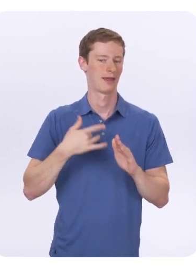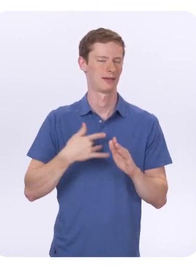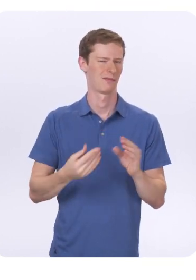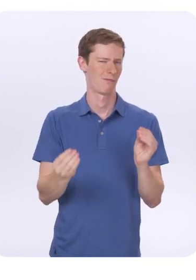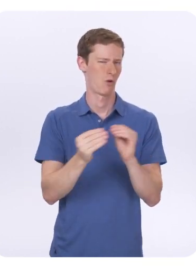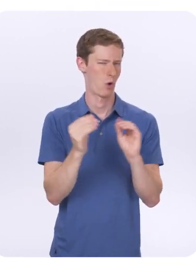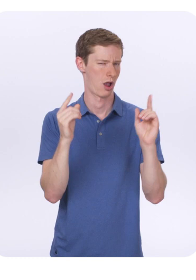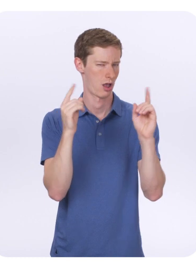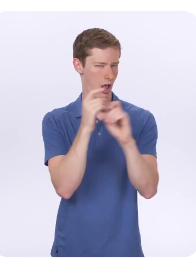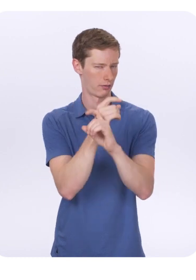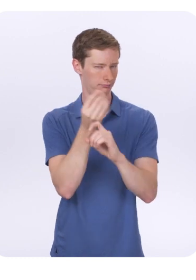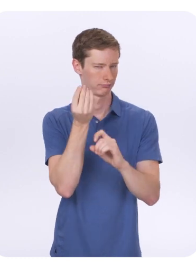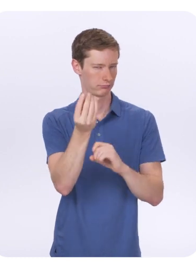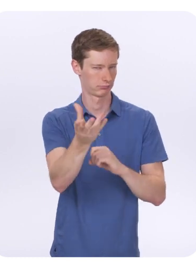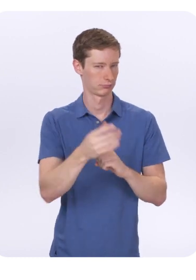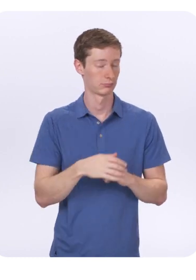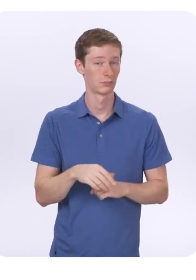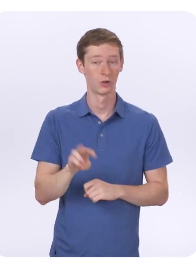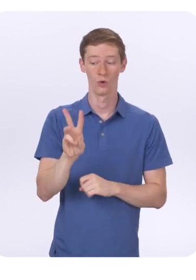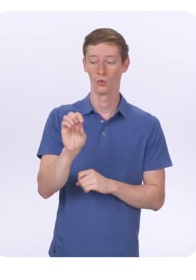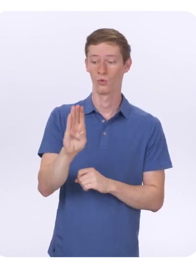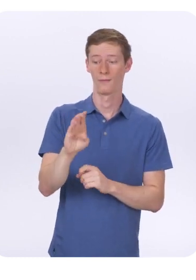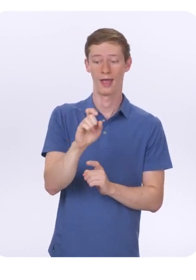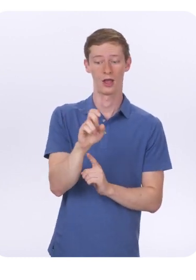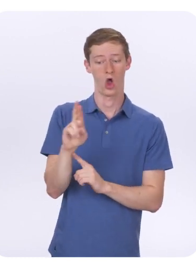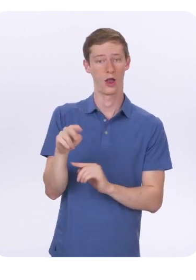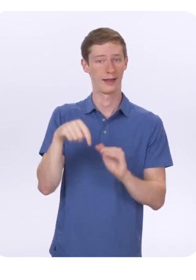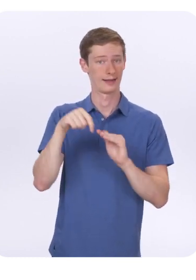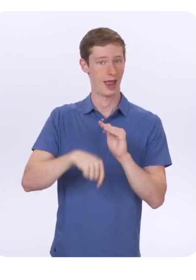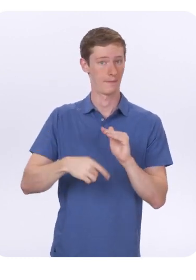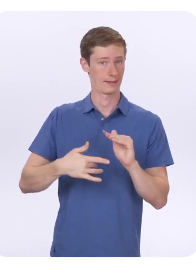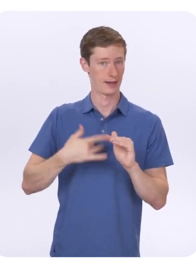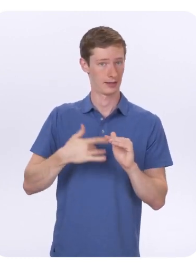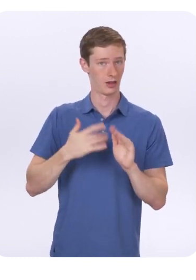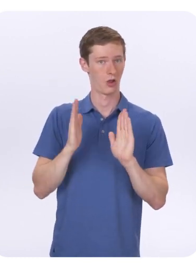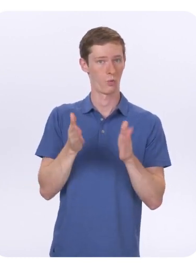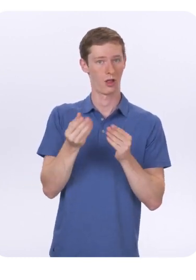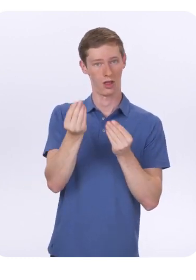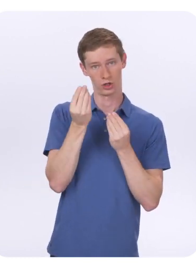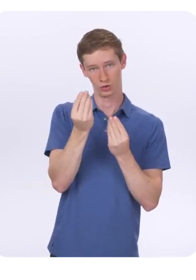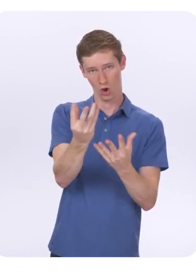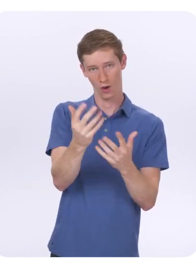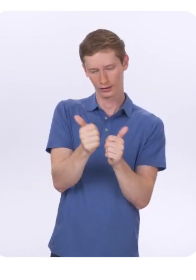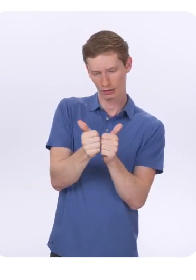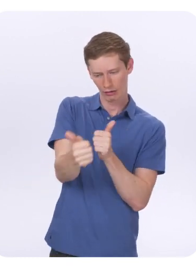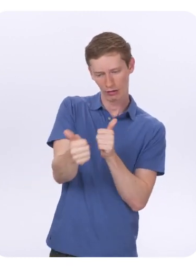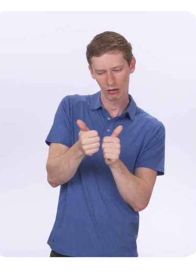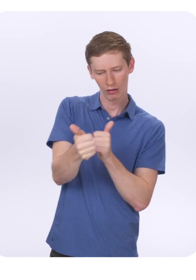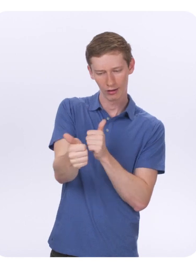WebXR depth sensing will give you the distance of the physical world on a per-pixel basis.